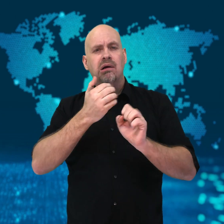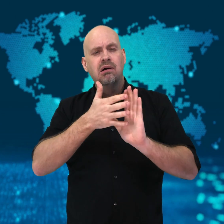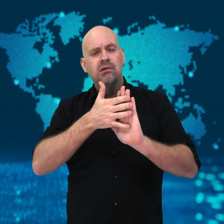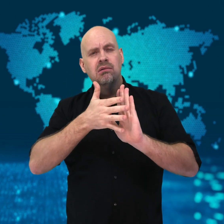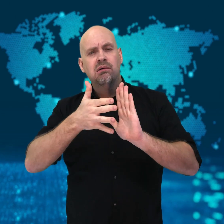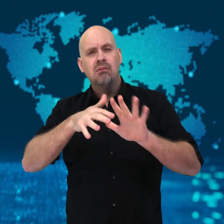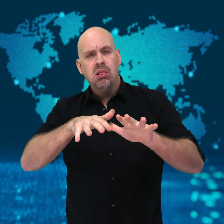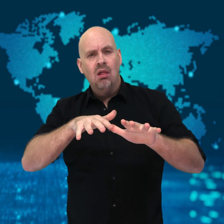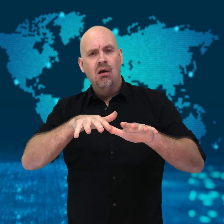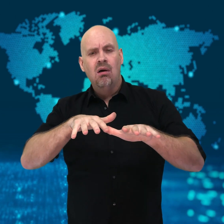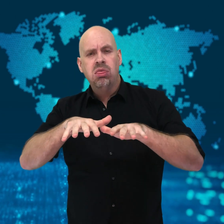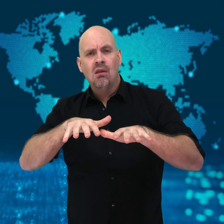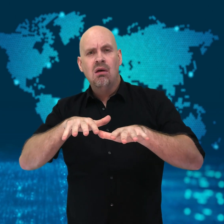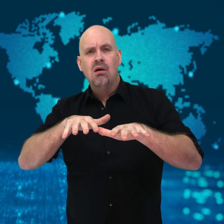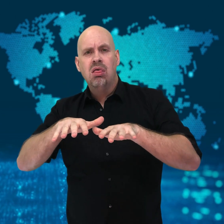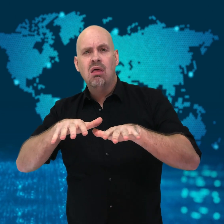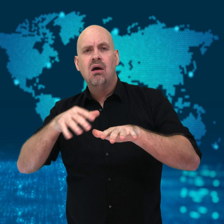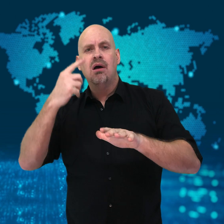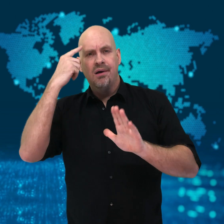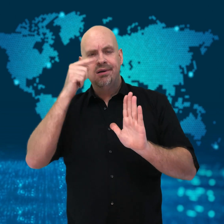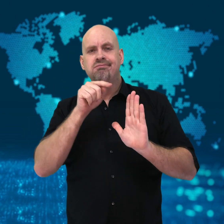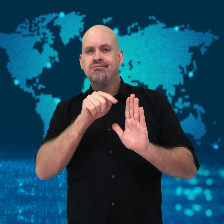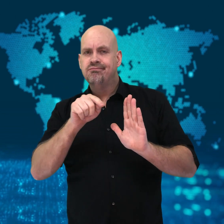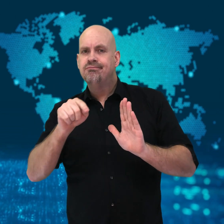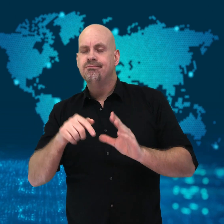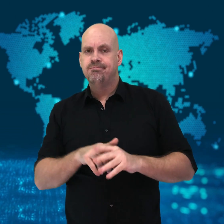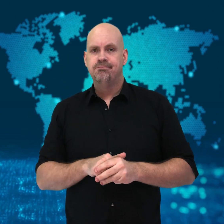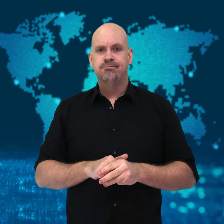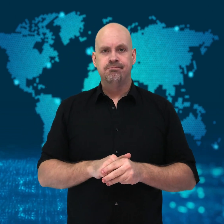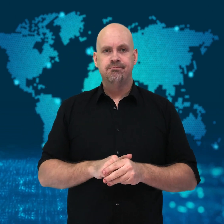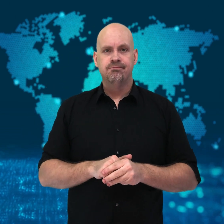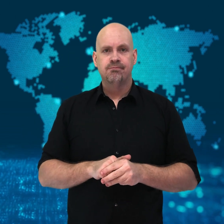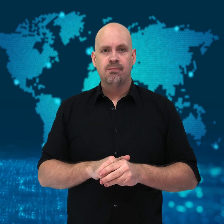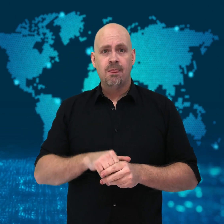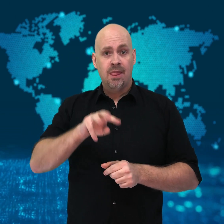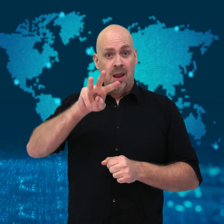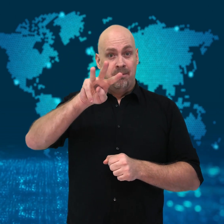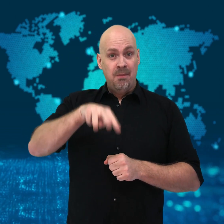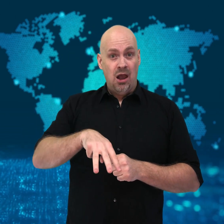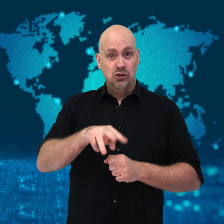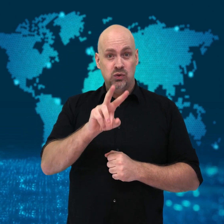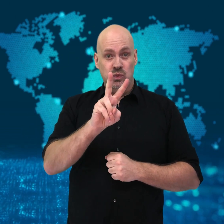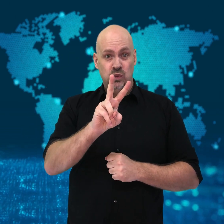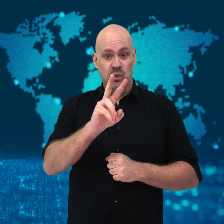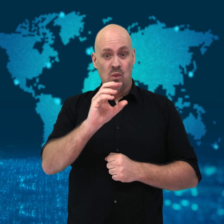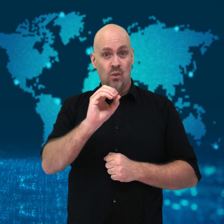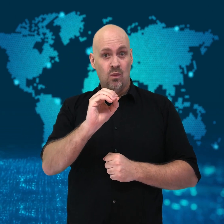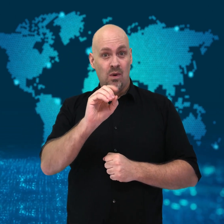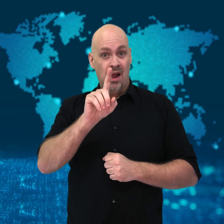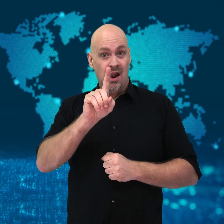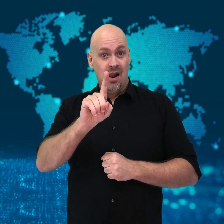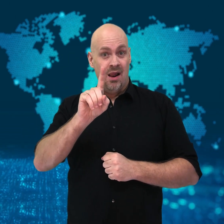Aftershocks can appear in an area after many years.